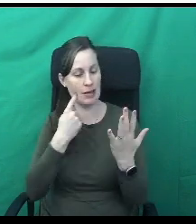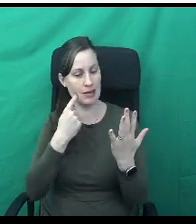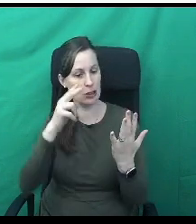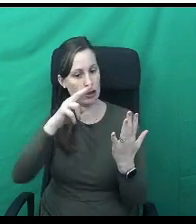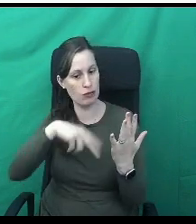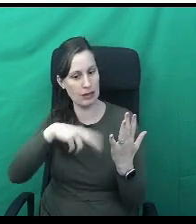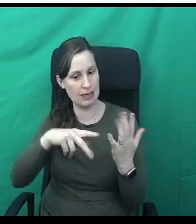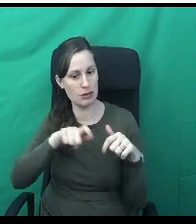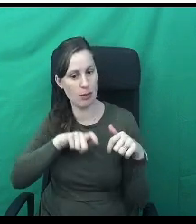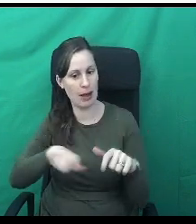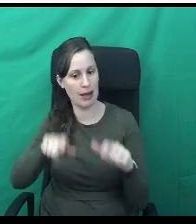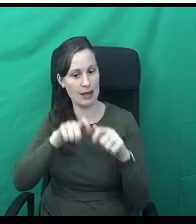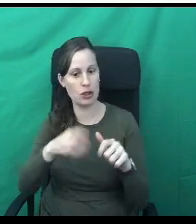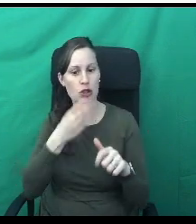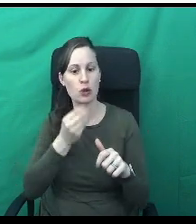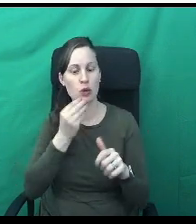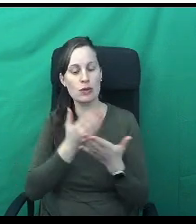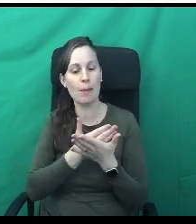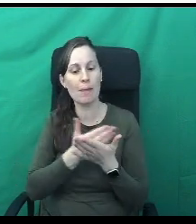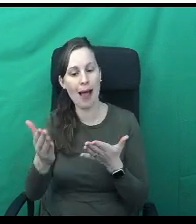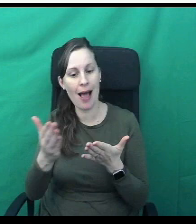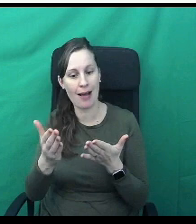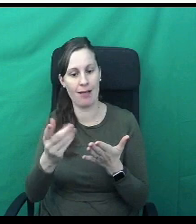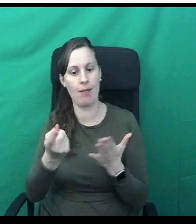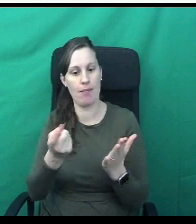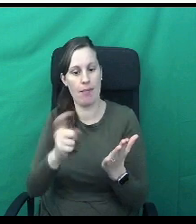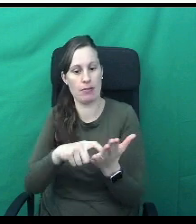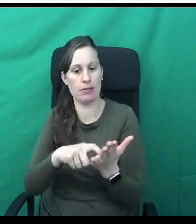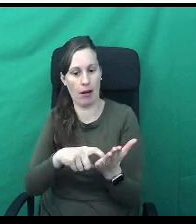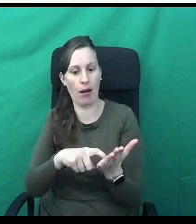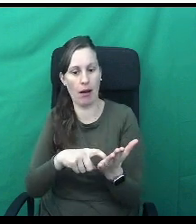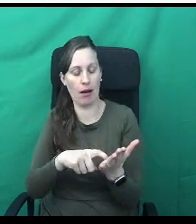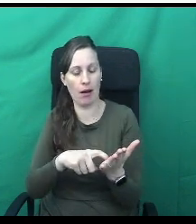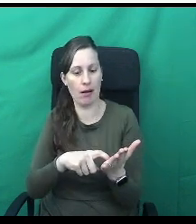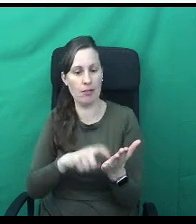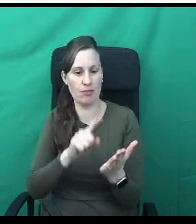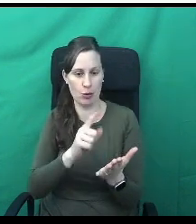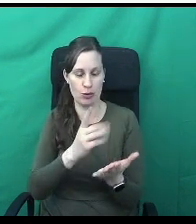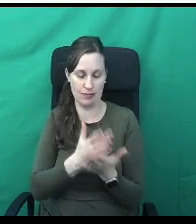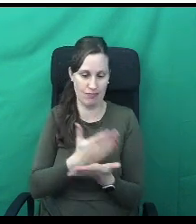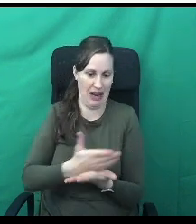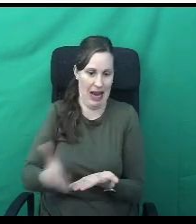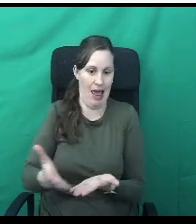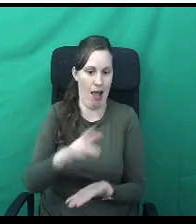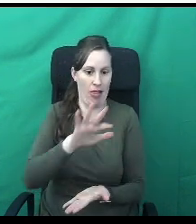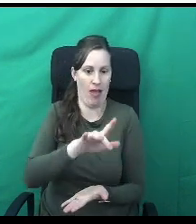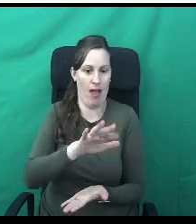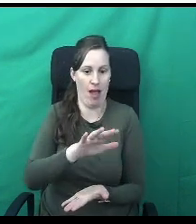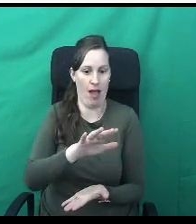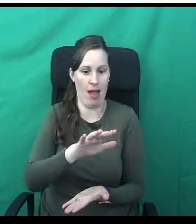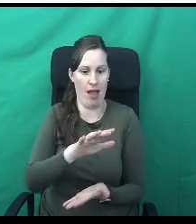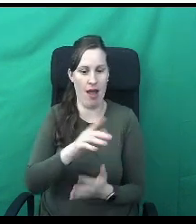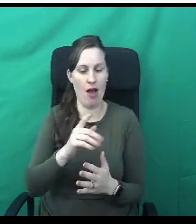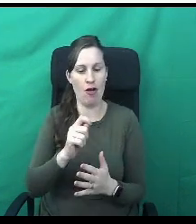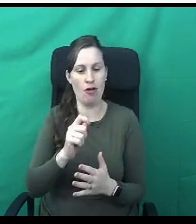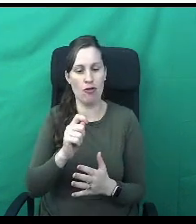maintainable to just use a plain button because it sounds out what it actually is there, as opposed to being a div that's masquerading as a button.